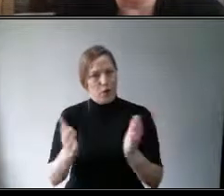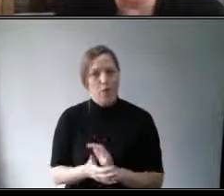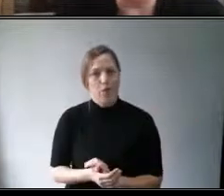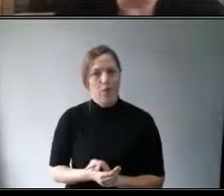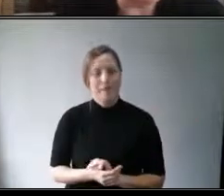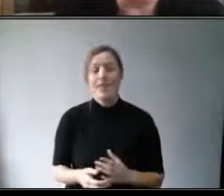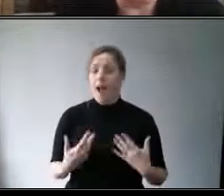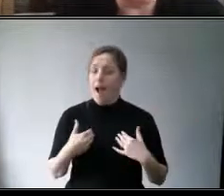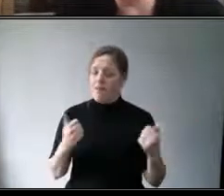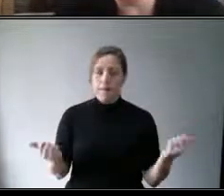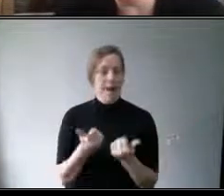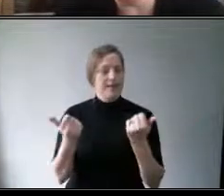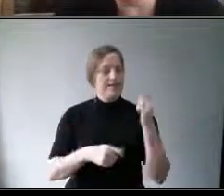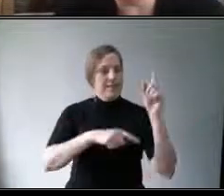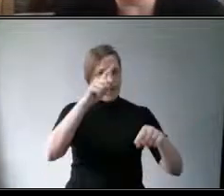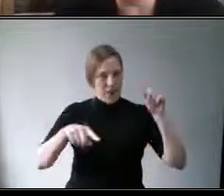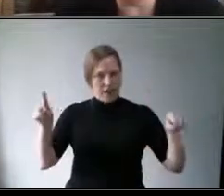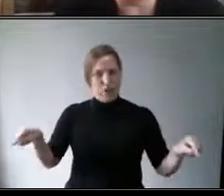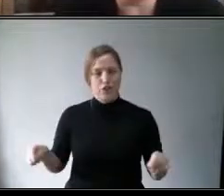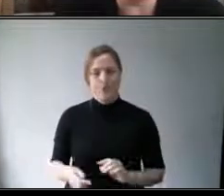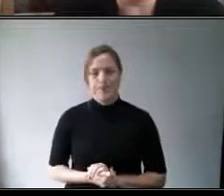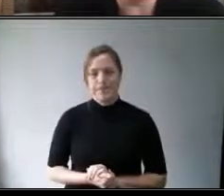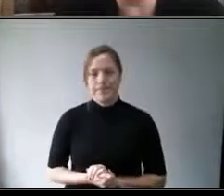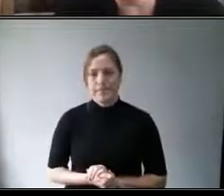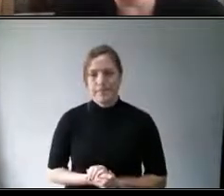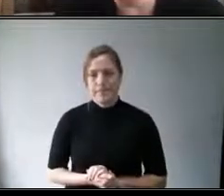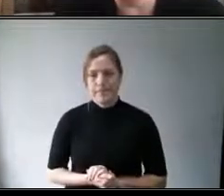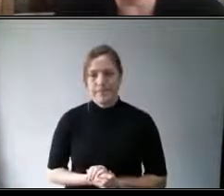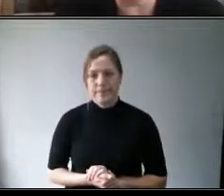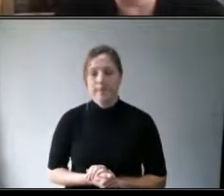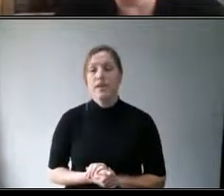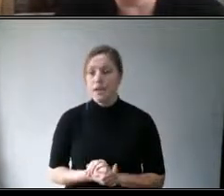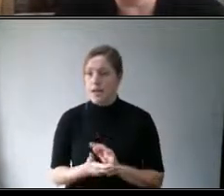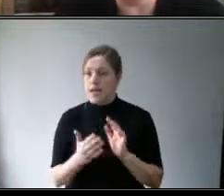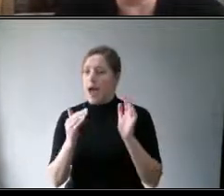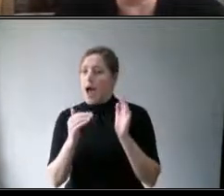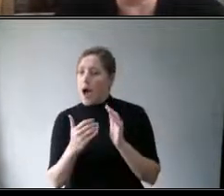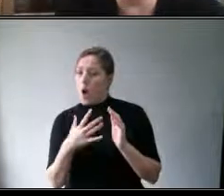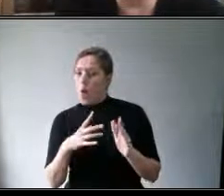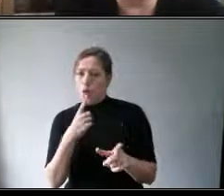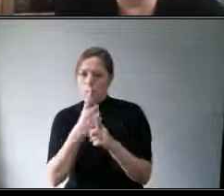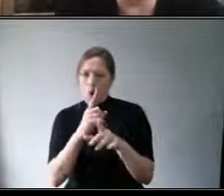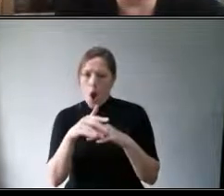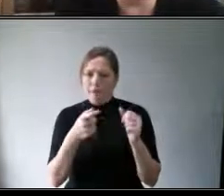um let's move on and talk some nuts and bolts and then we're going to take some questions because i know we've had a few come through already in advance